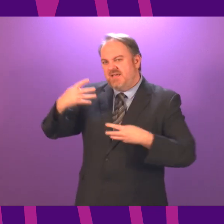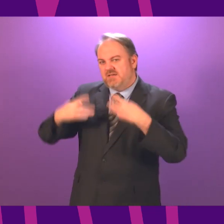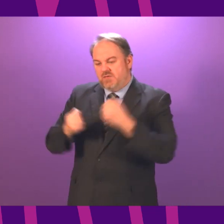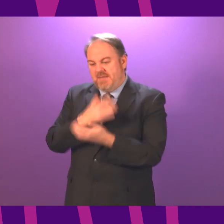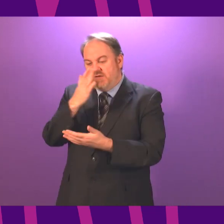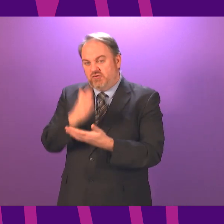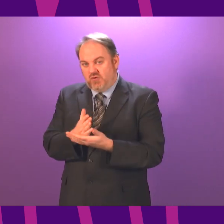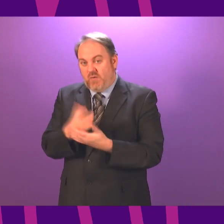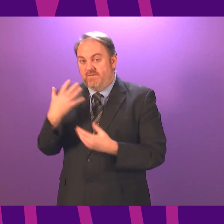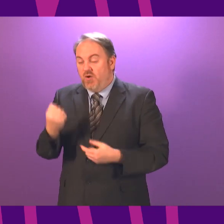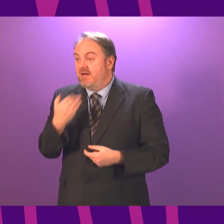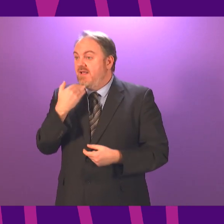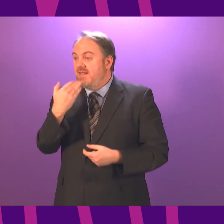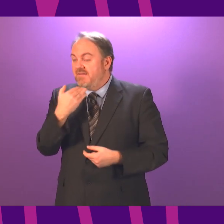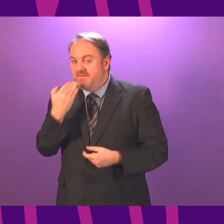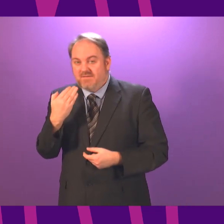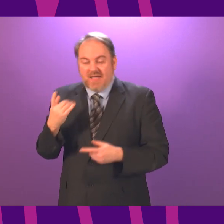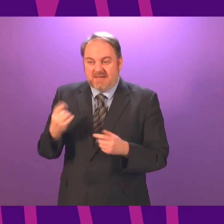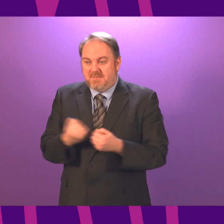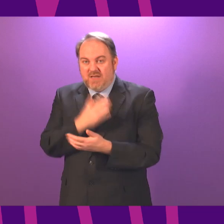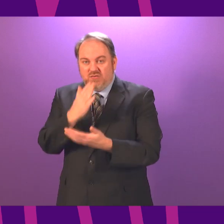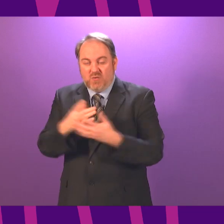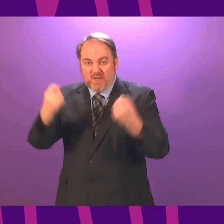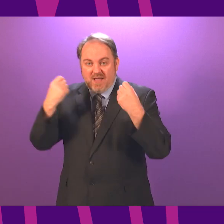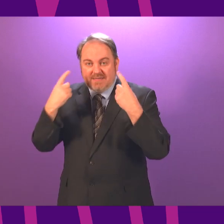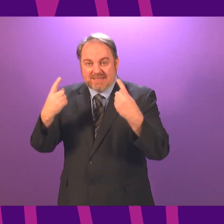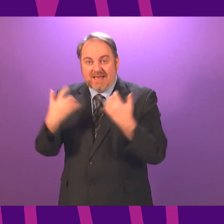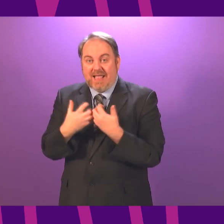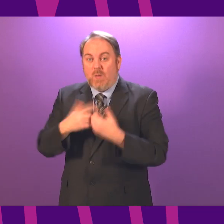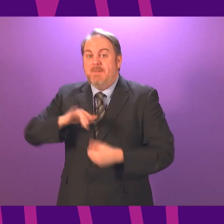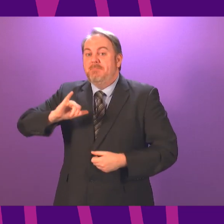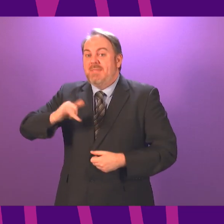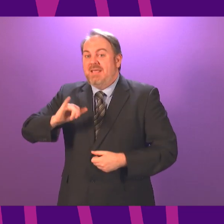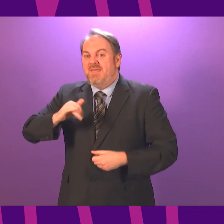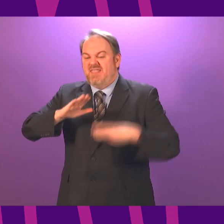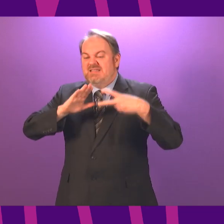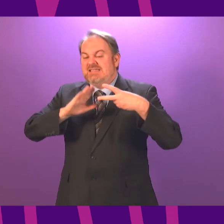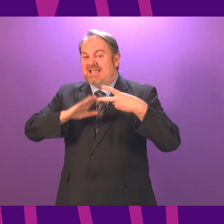that we have properly factored in any impact on the second dose scheduling. That work will